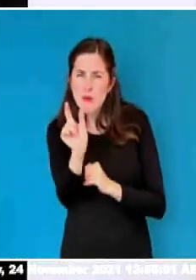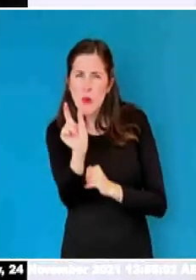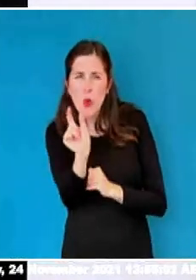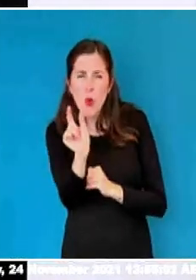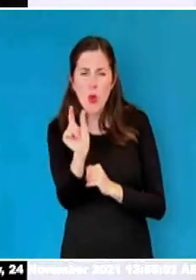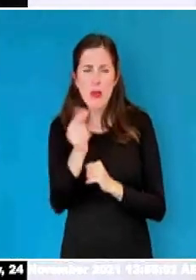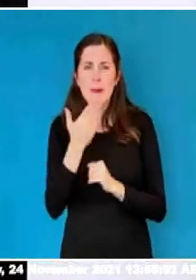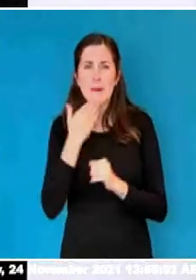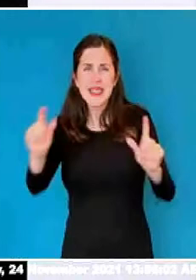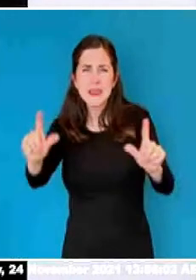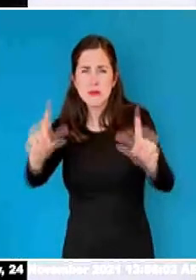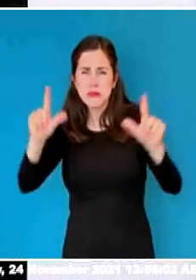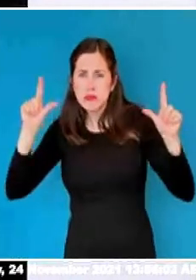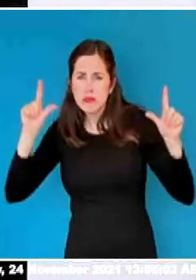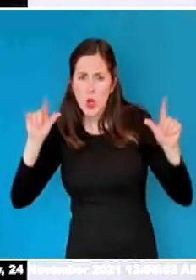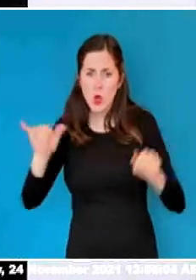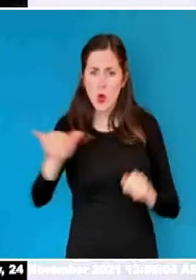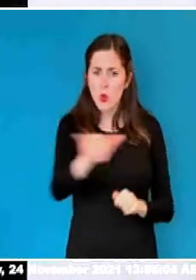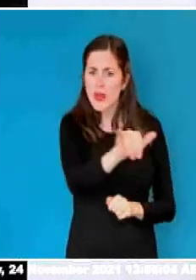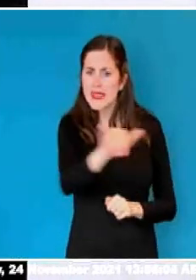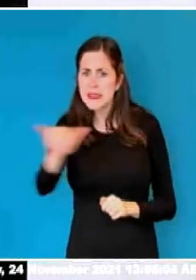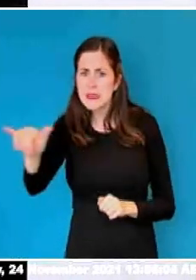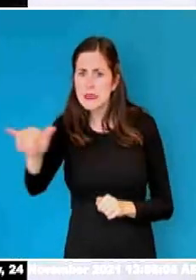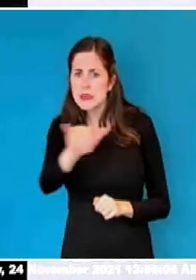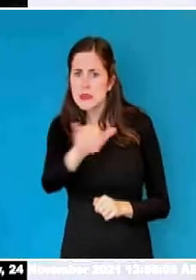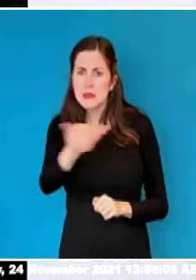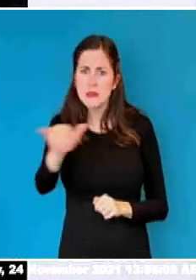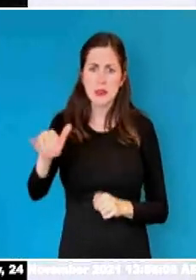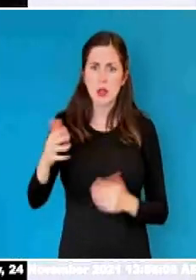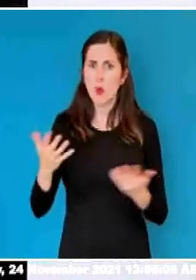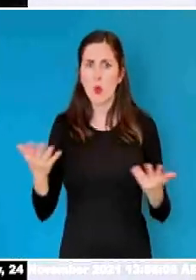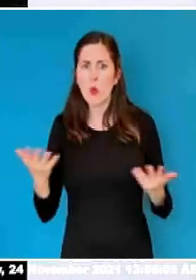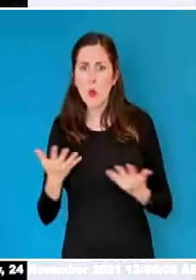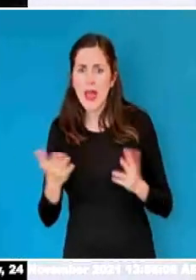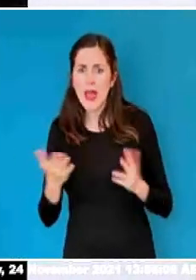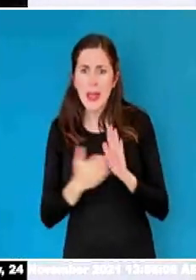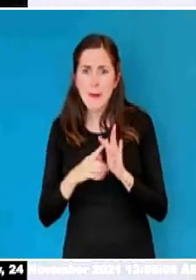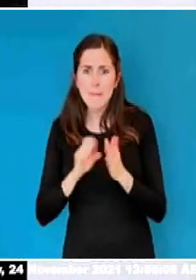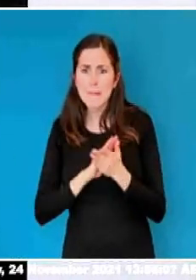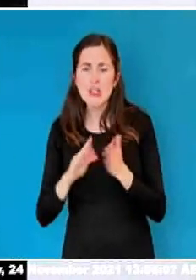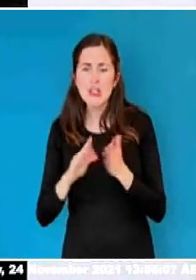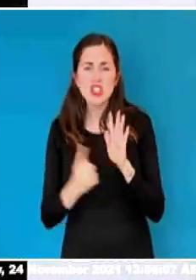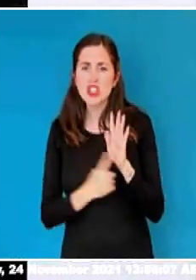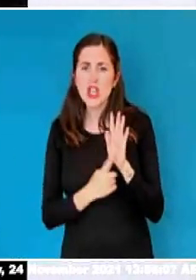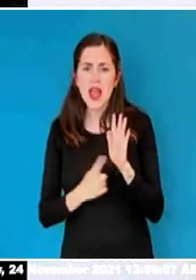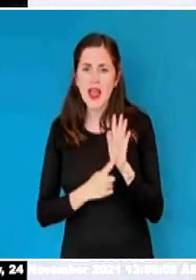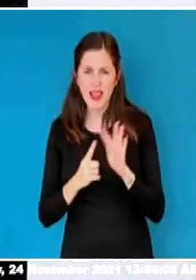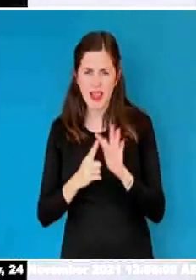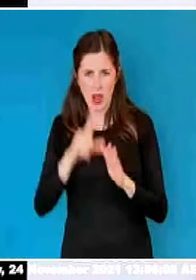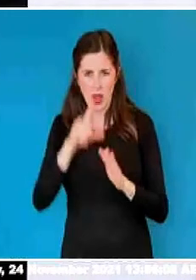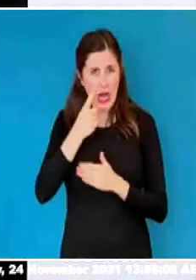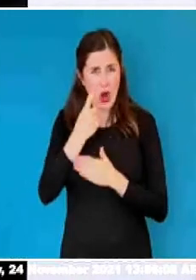sure which one of the three people sitting in front of a green wall is Ms Baxter.